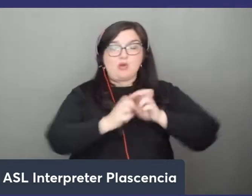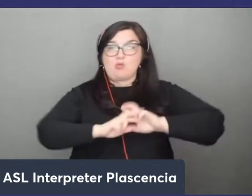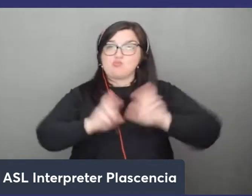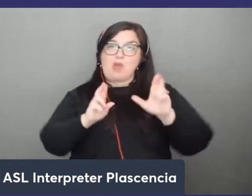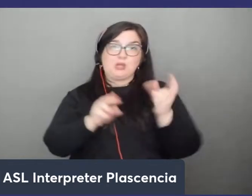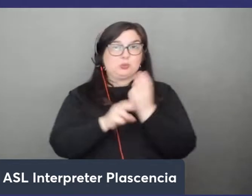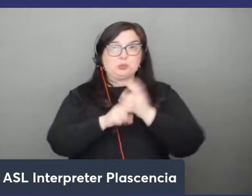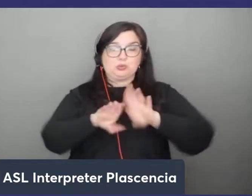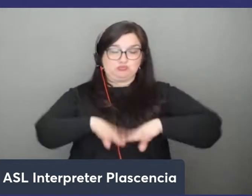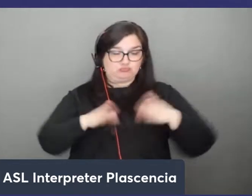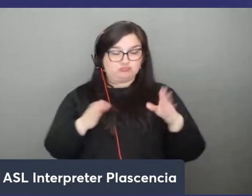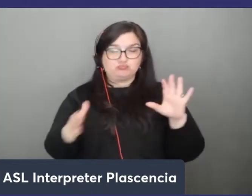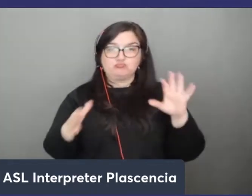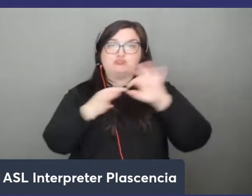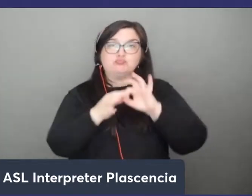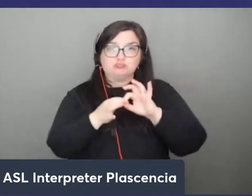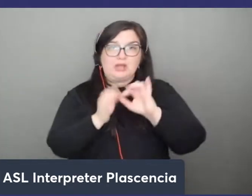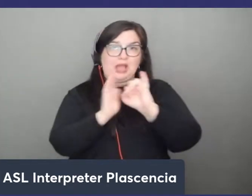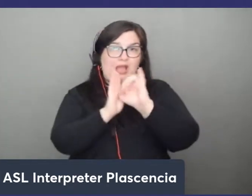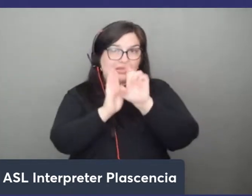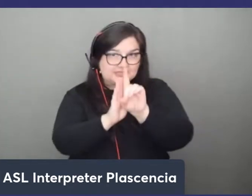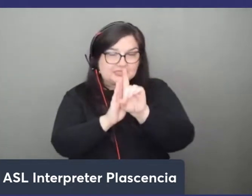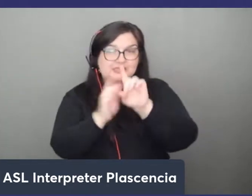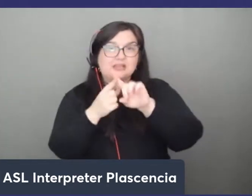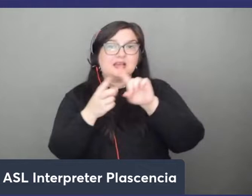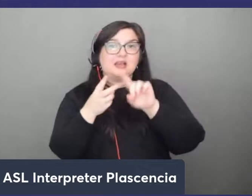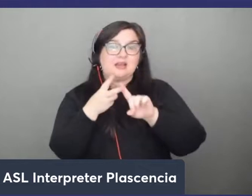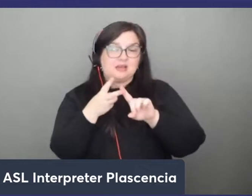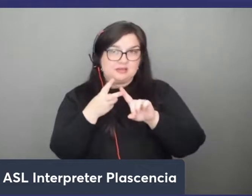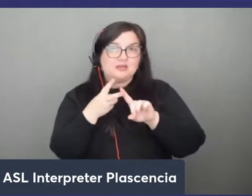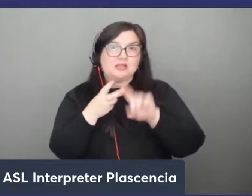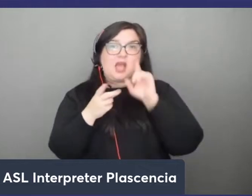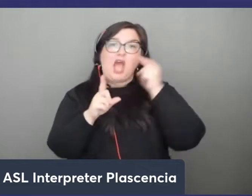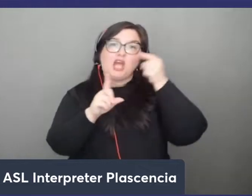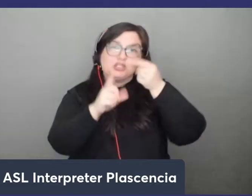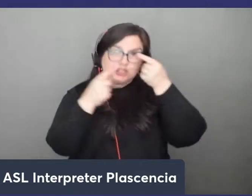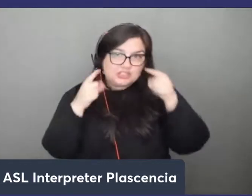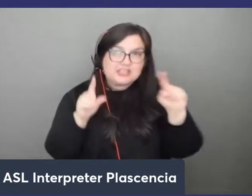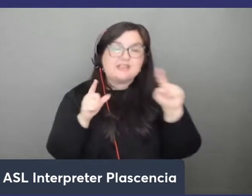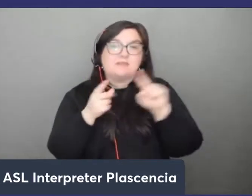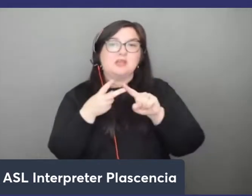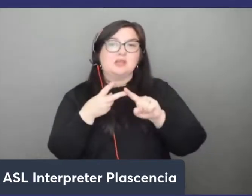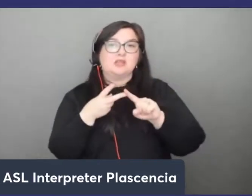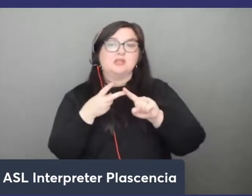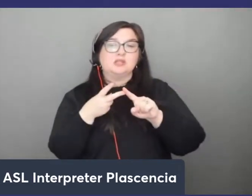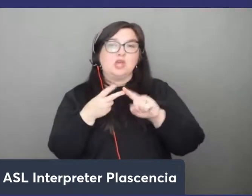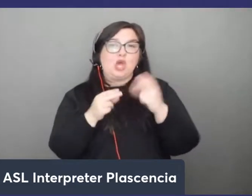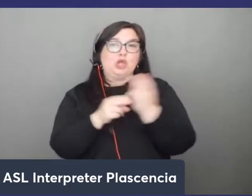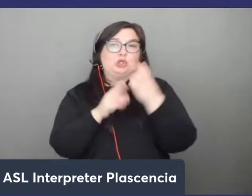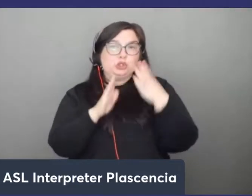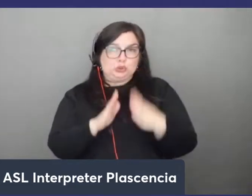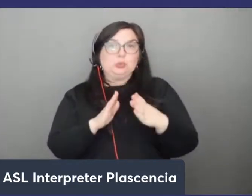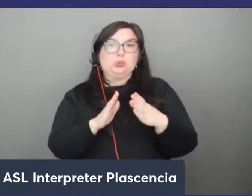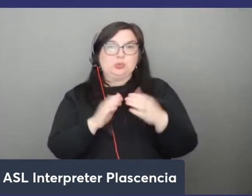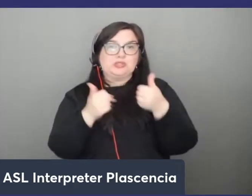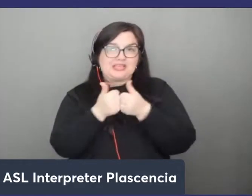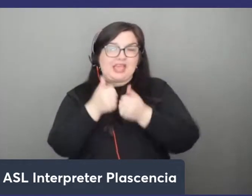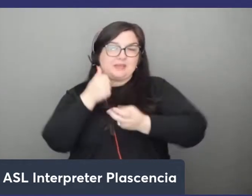Identity and Auth, Achievements, User Game Saving, and User Gameplay Data.